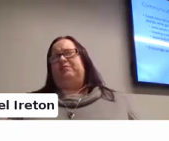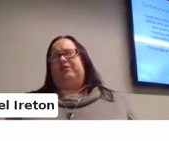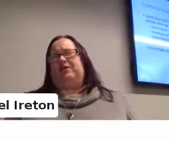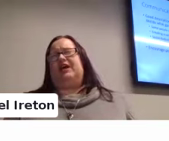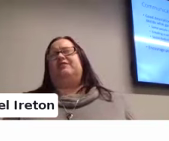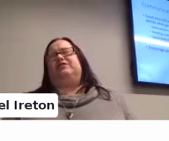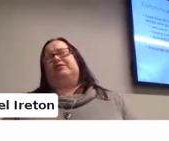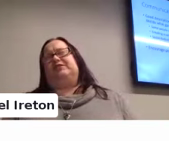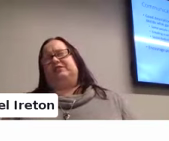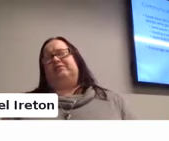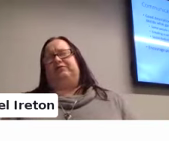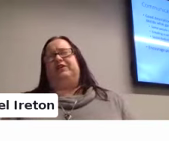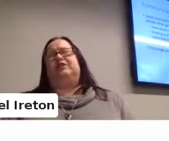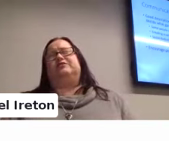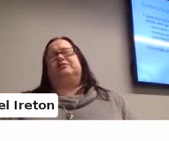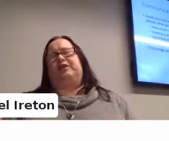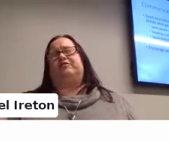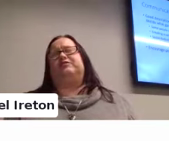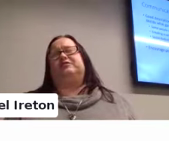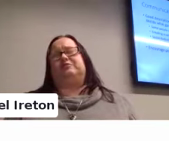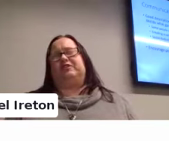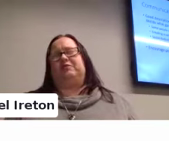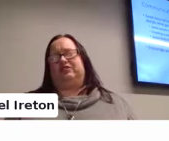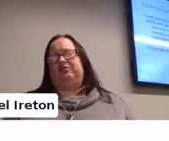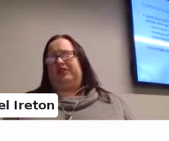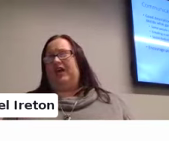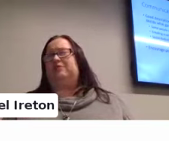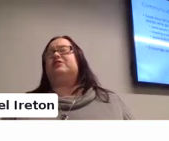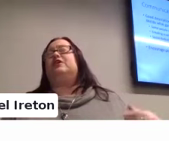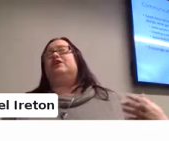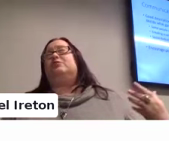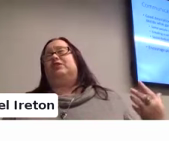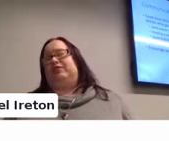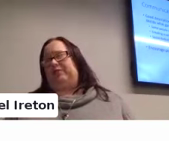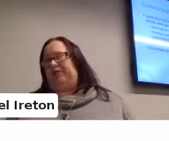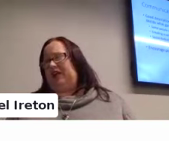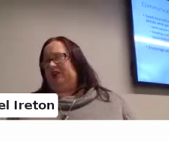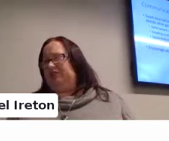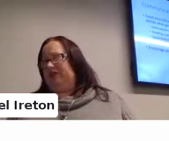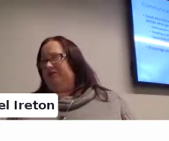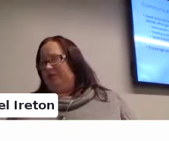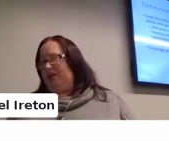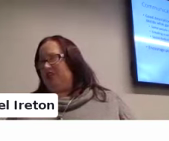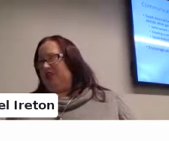To try to challenge myself to think visually.